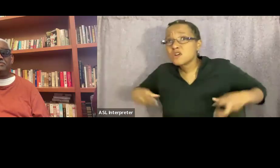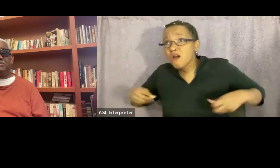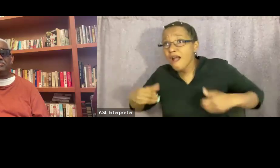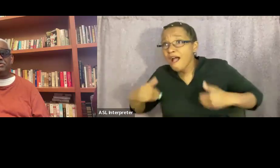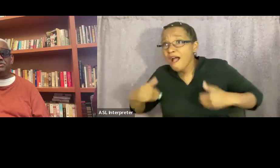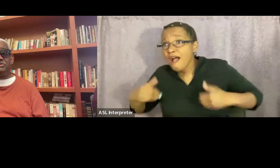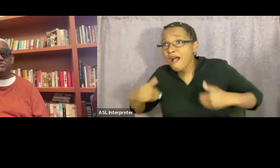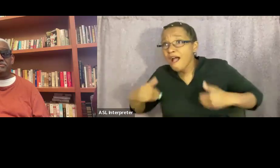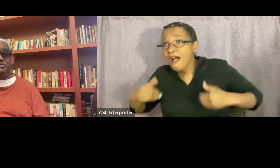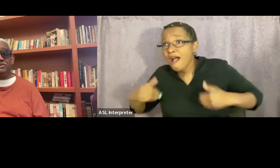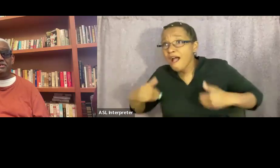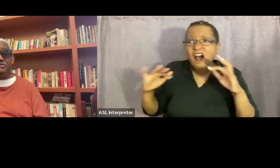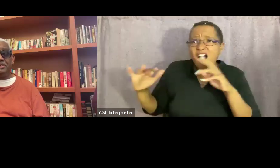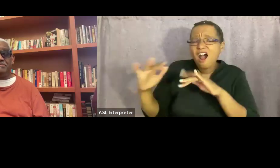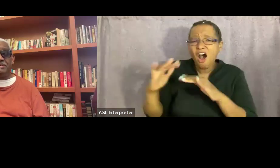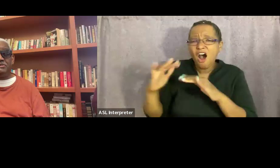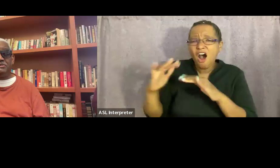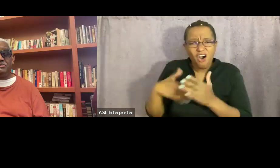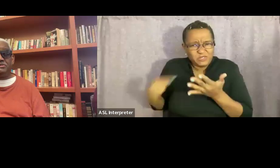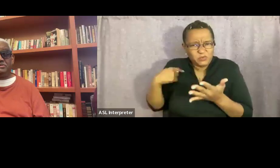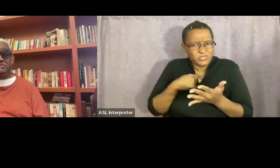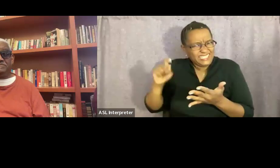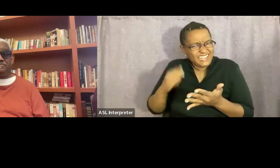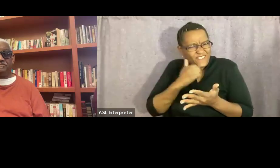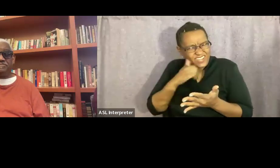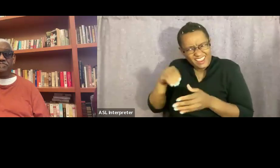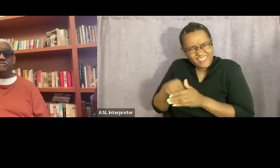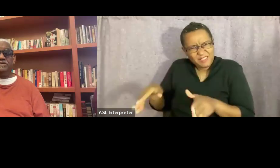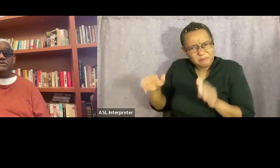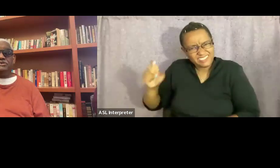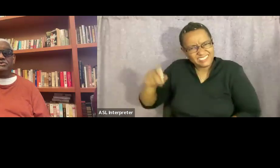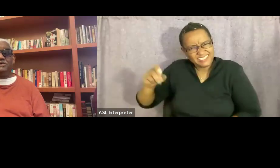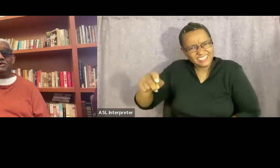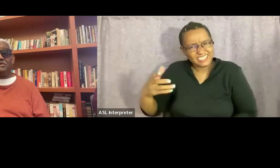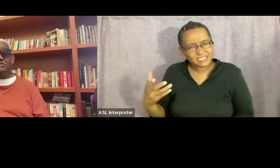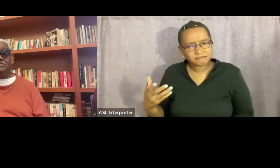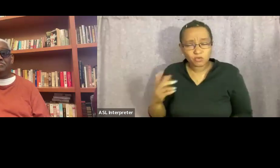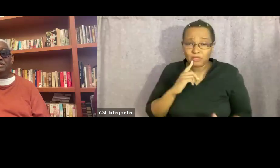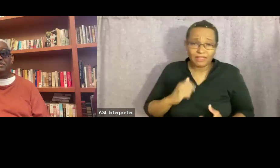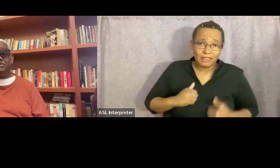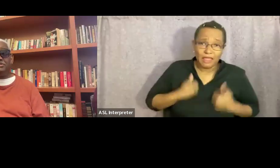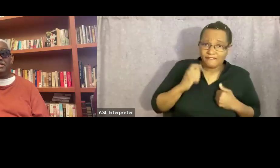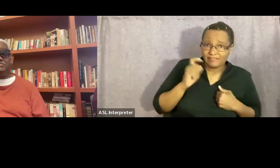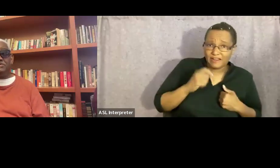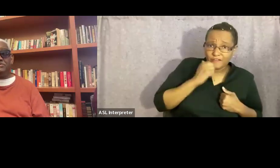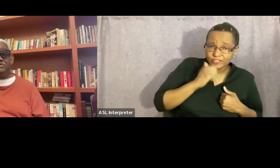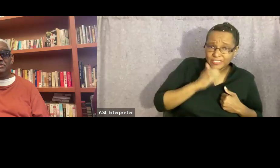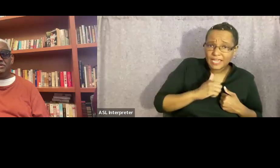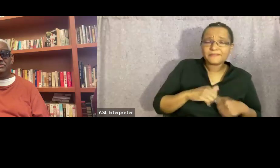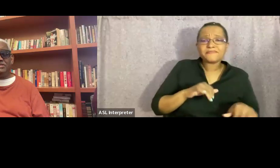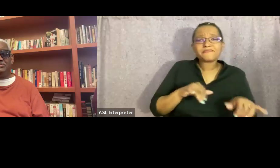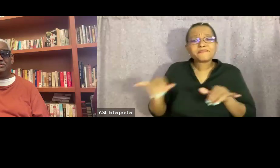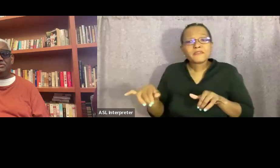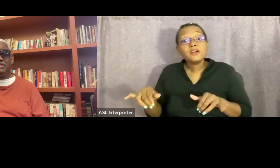that we really needed from a day-to-day basis. This is where being successful is not doing the